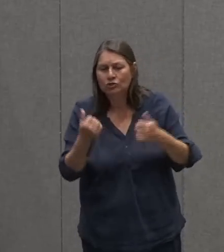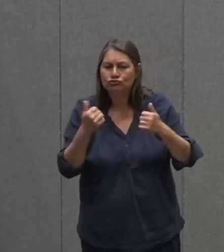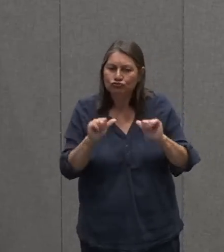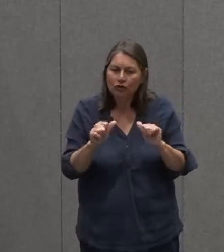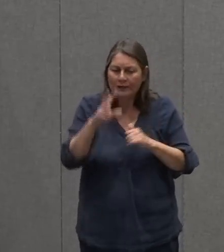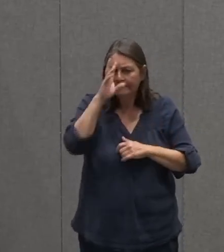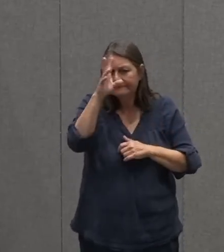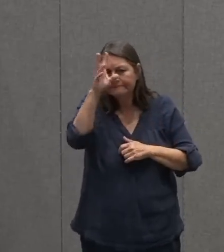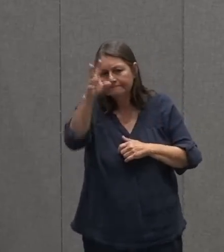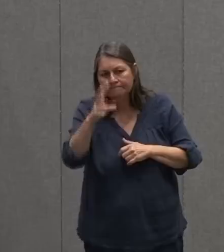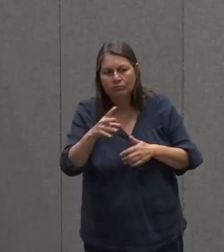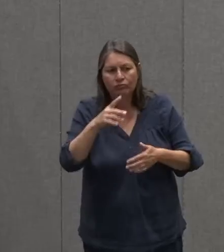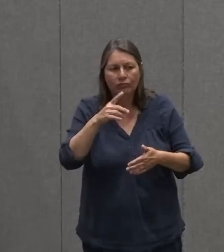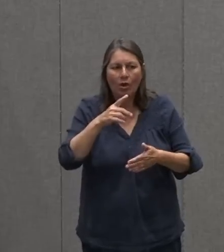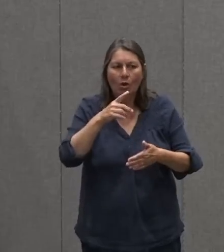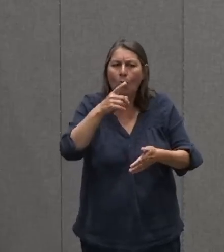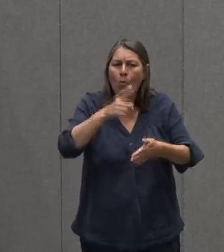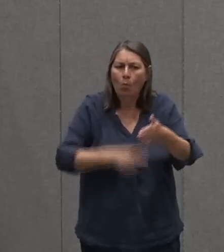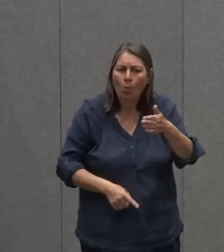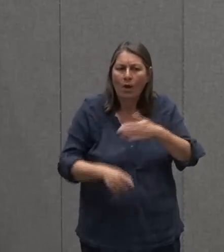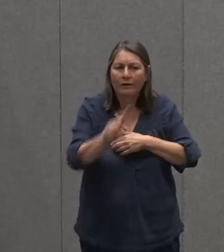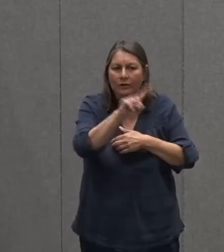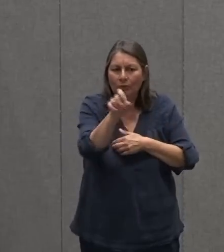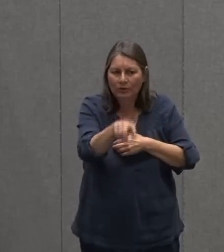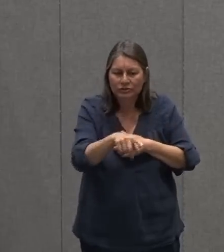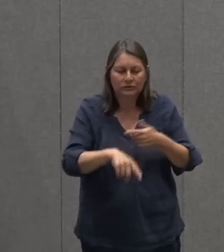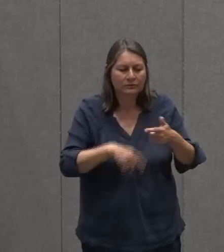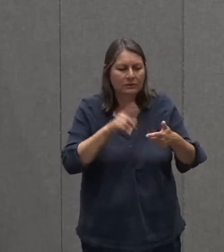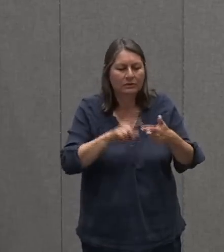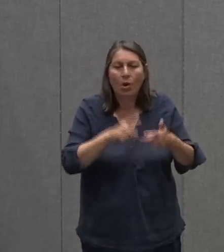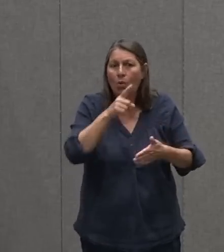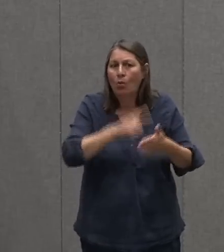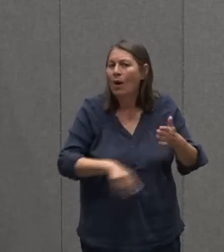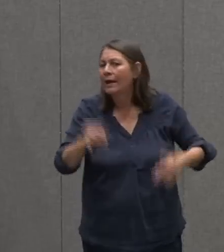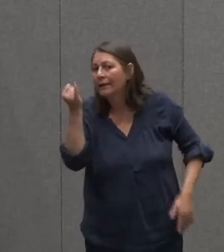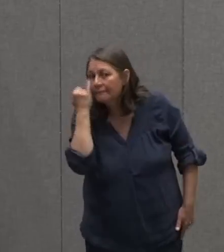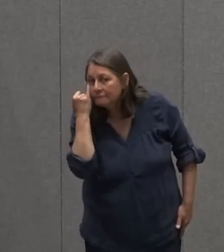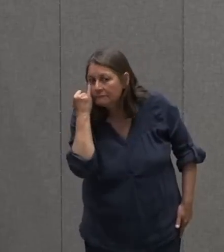or what if, a how, a when, a why?